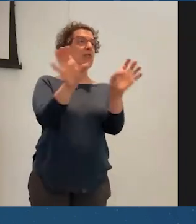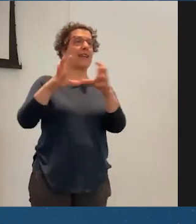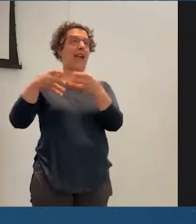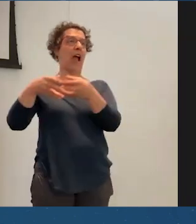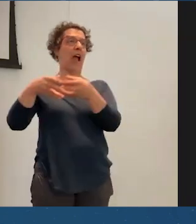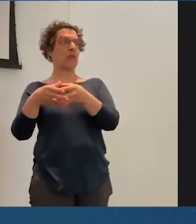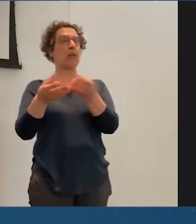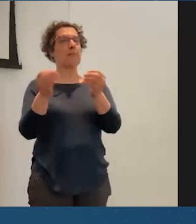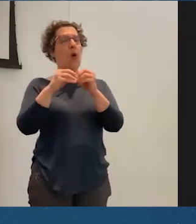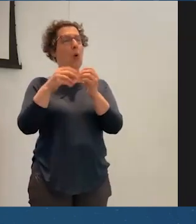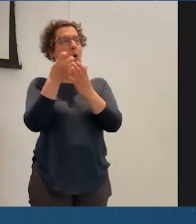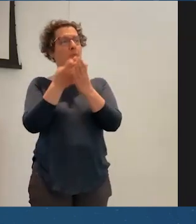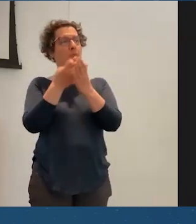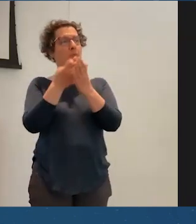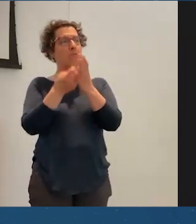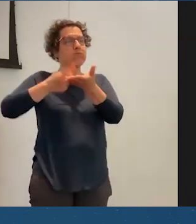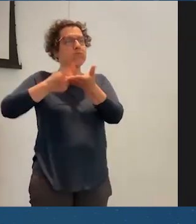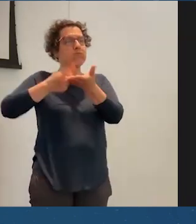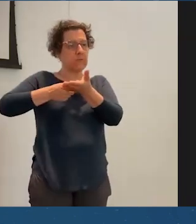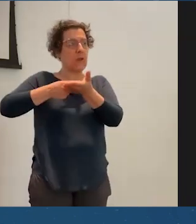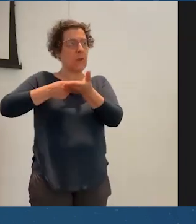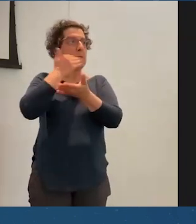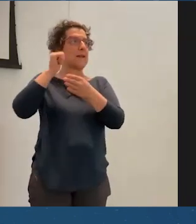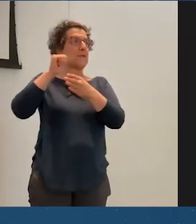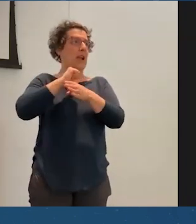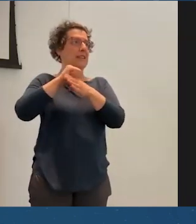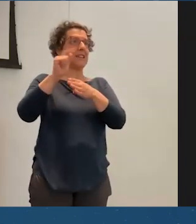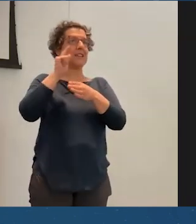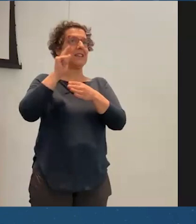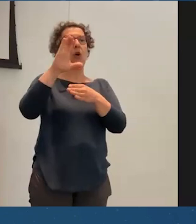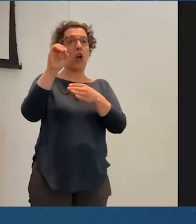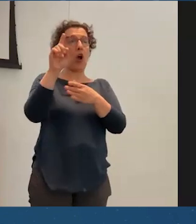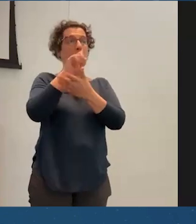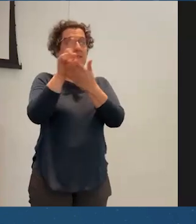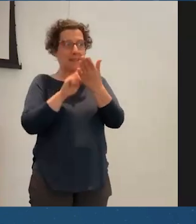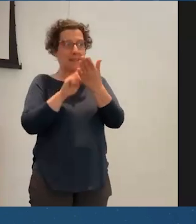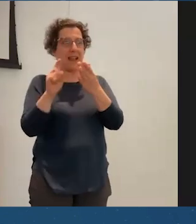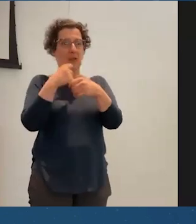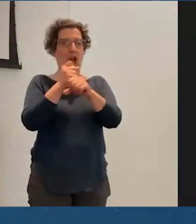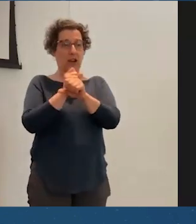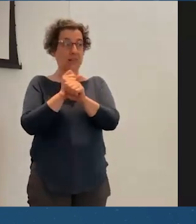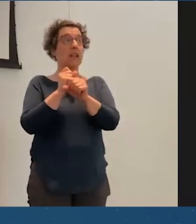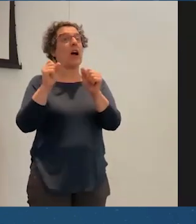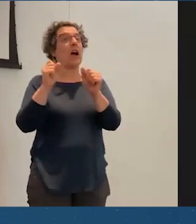deeper into best practices for co-designing products with people with disabilities.